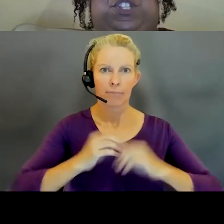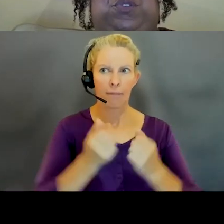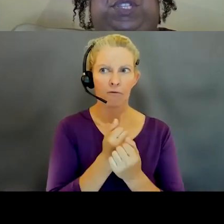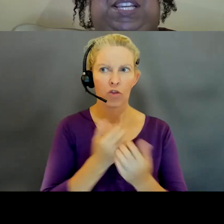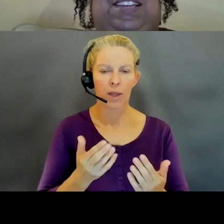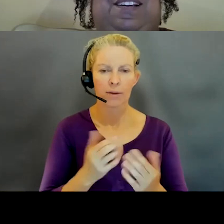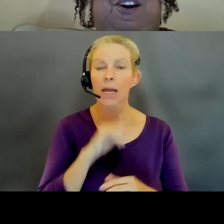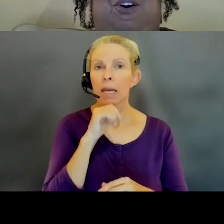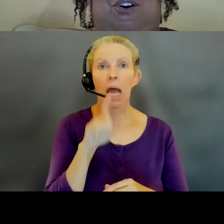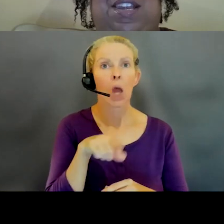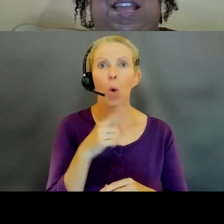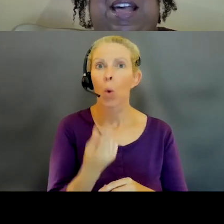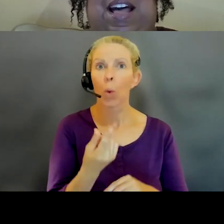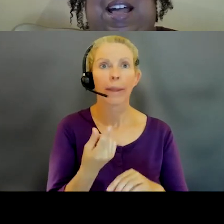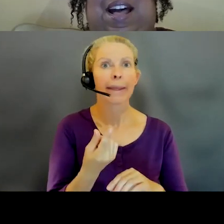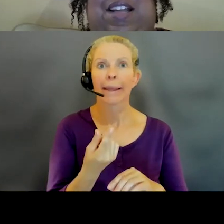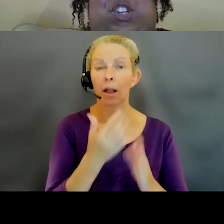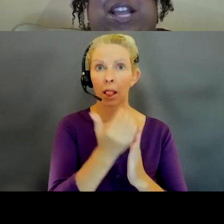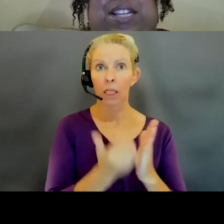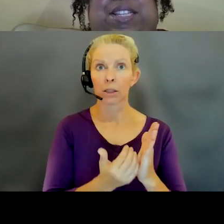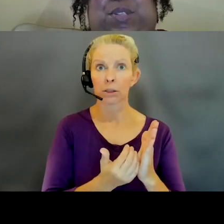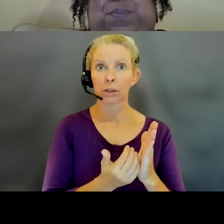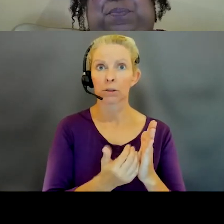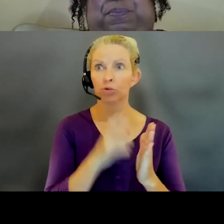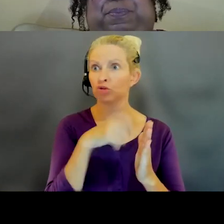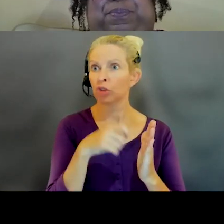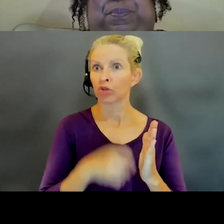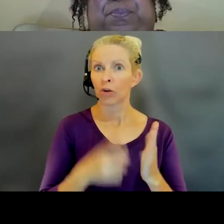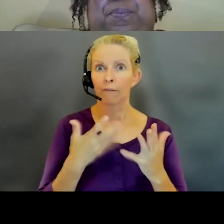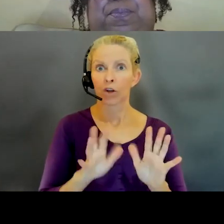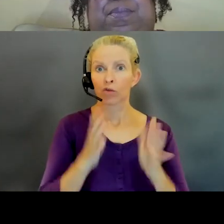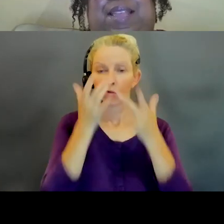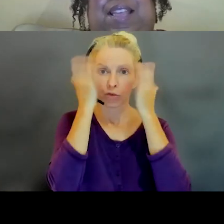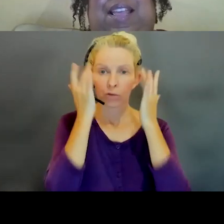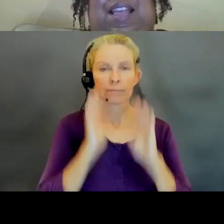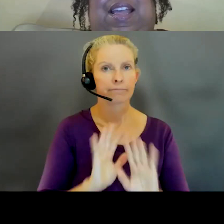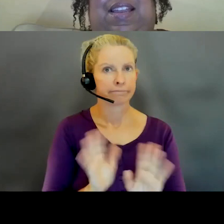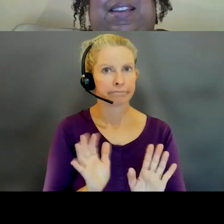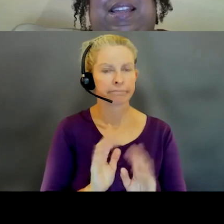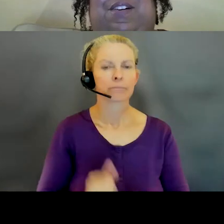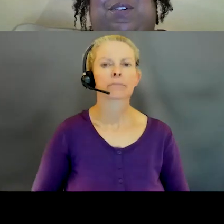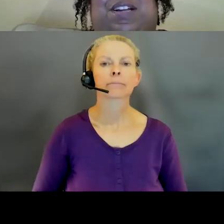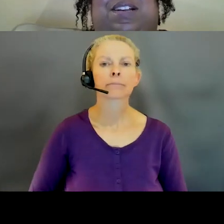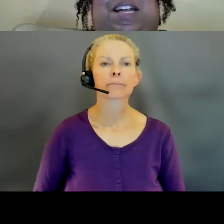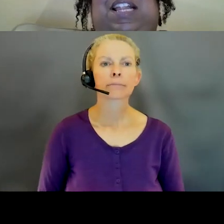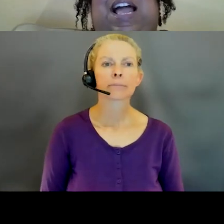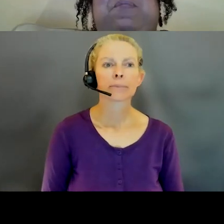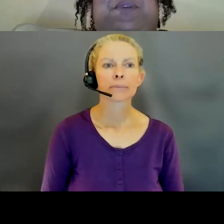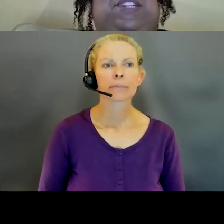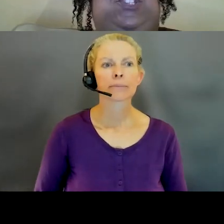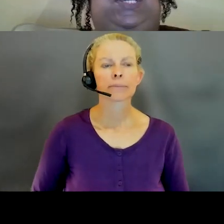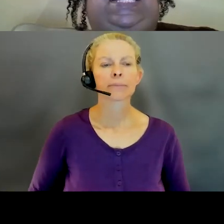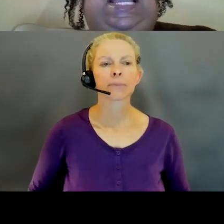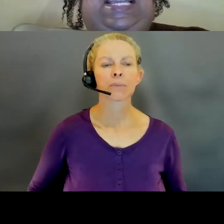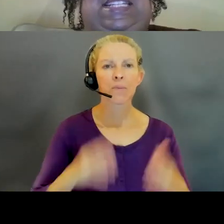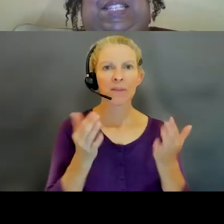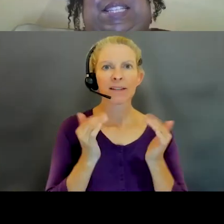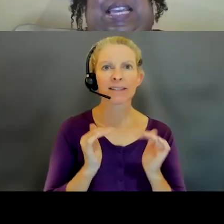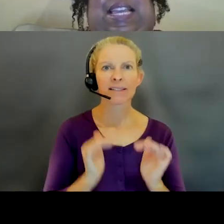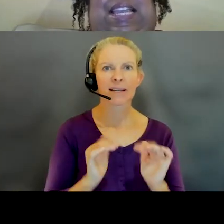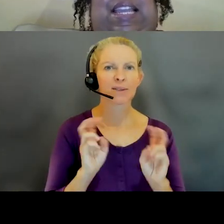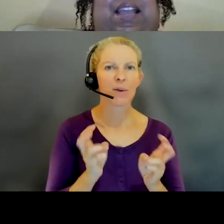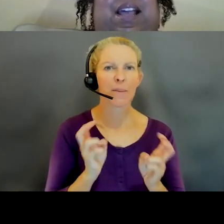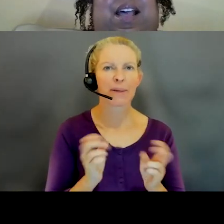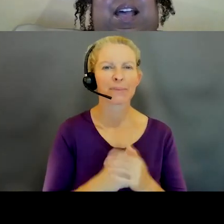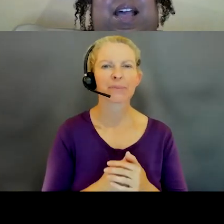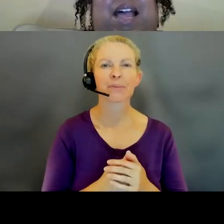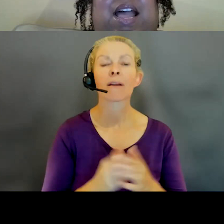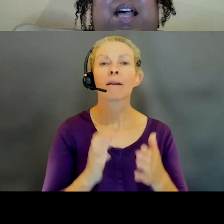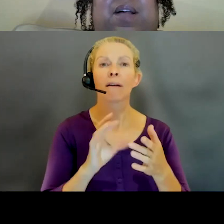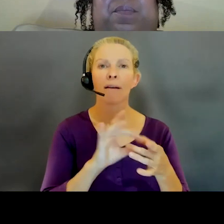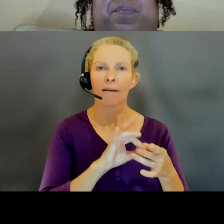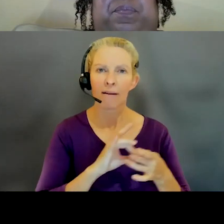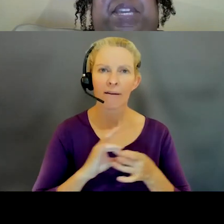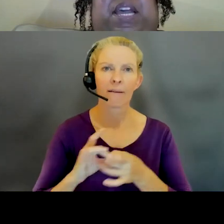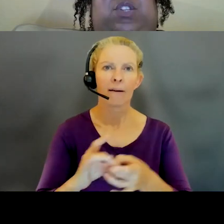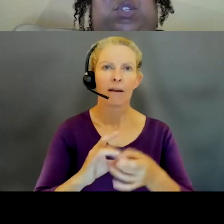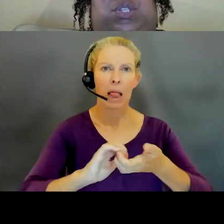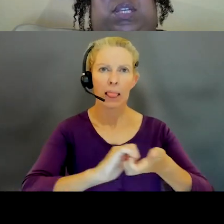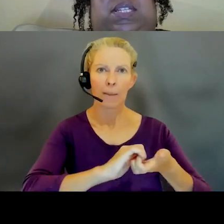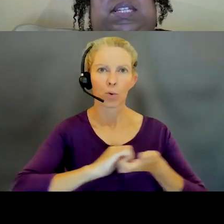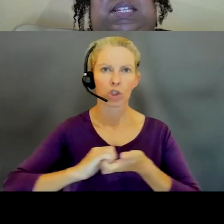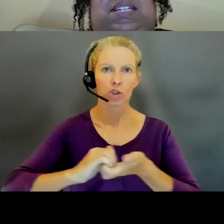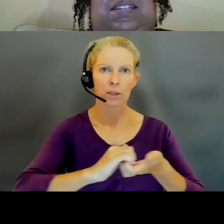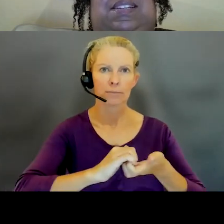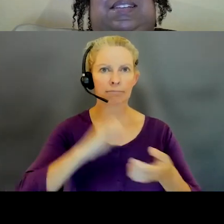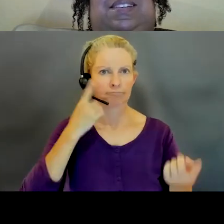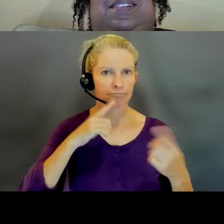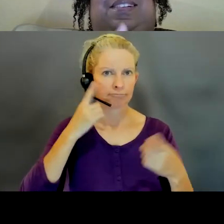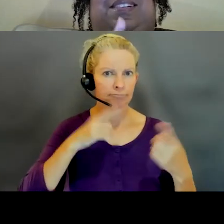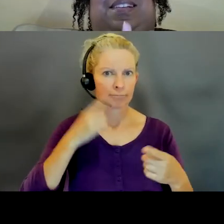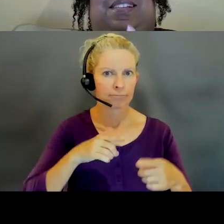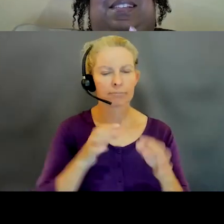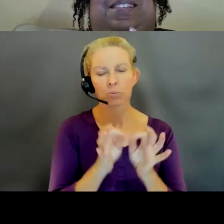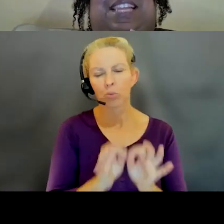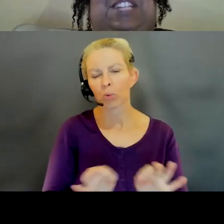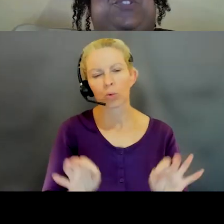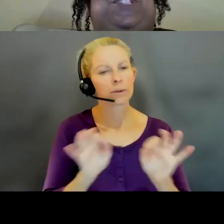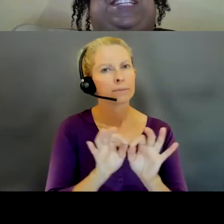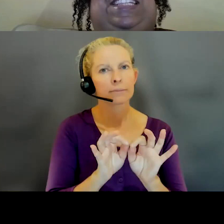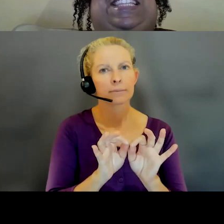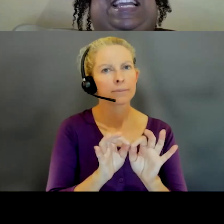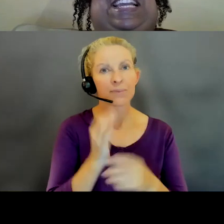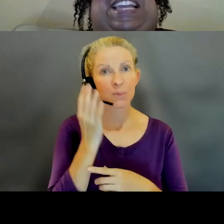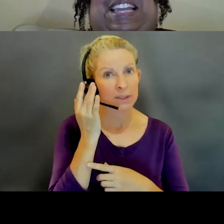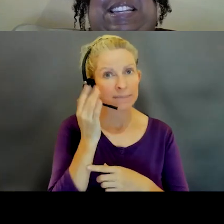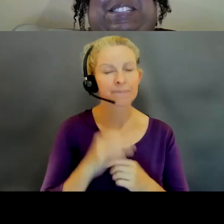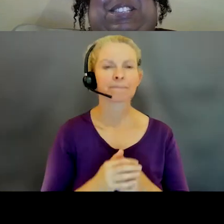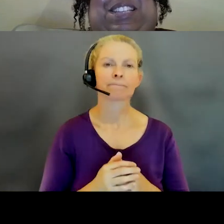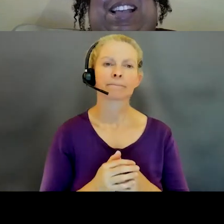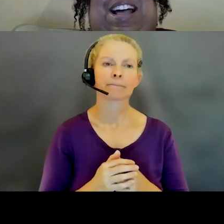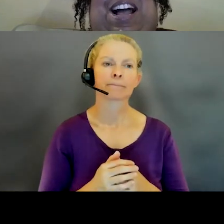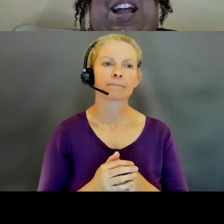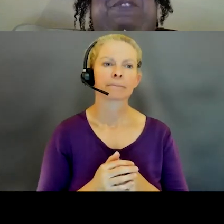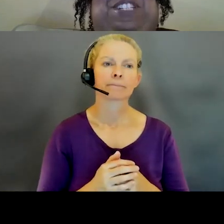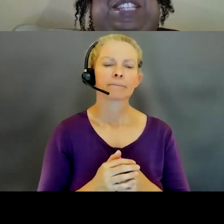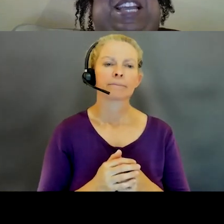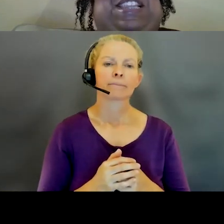what you see on a checklist. Now, collaboration is key because the interesting thing is, I would say